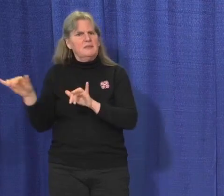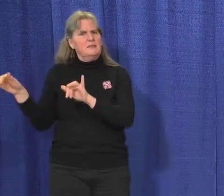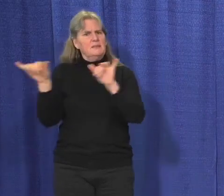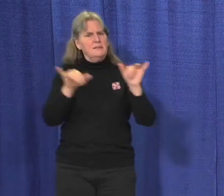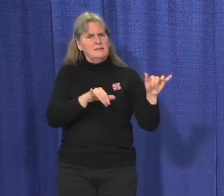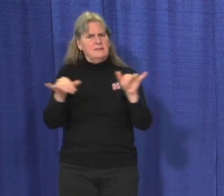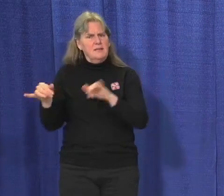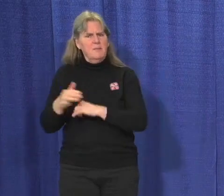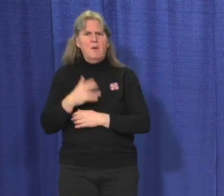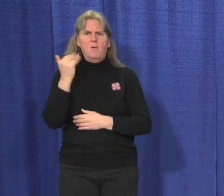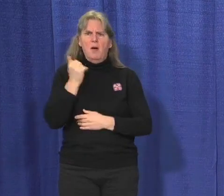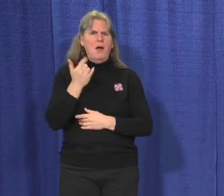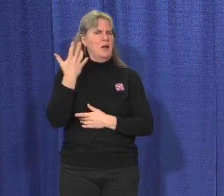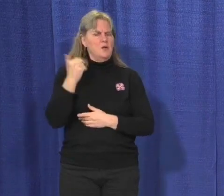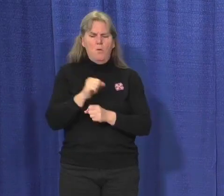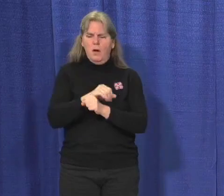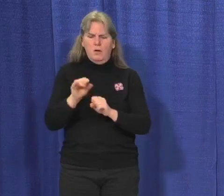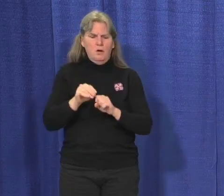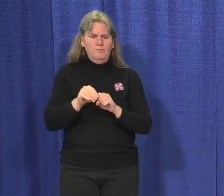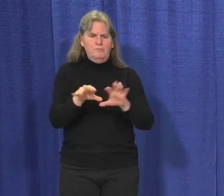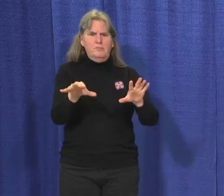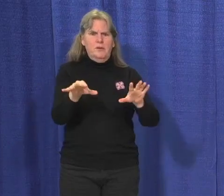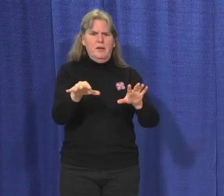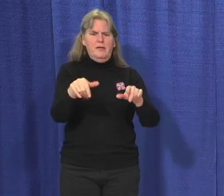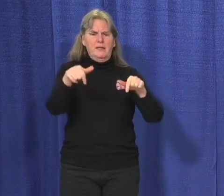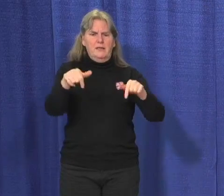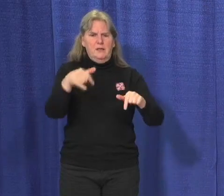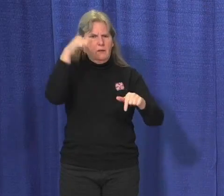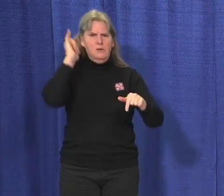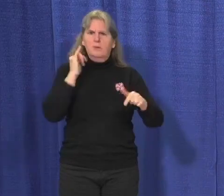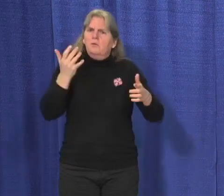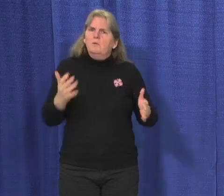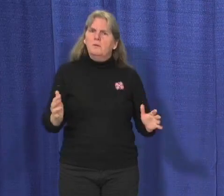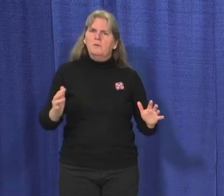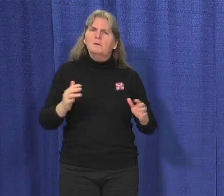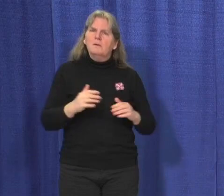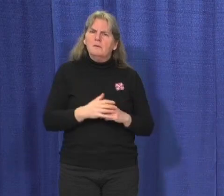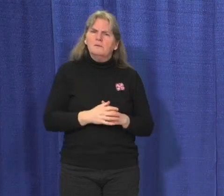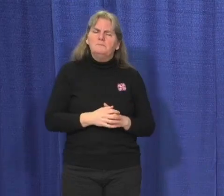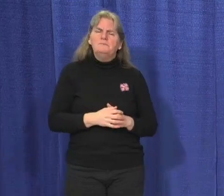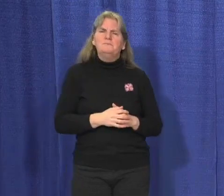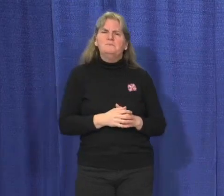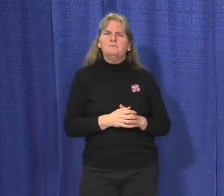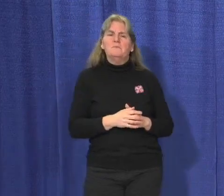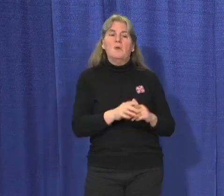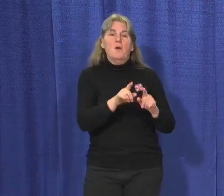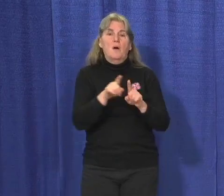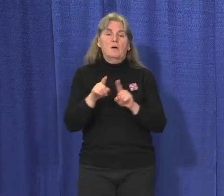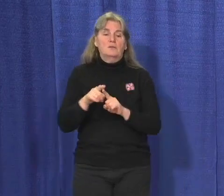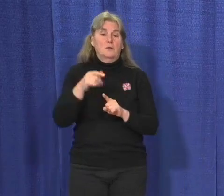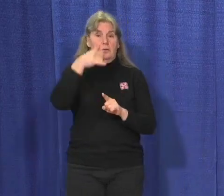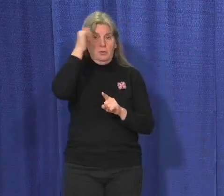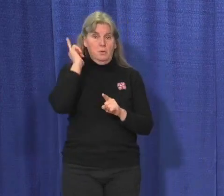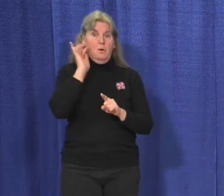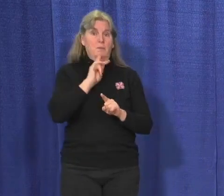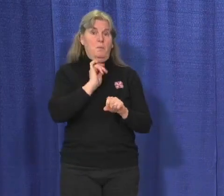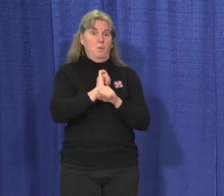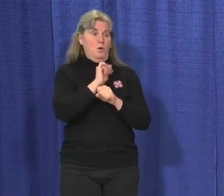circumstances to prevent possible spread of COVID infection. In addition to the Yukoners who